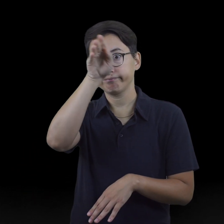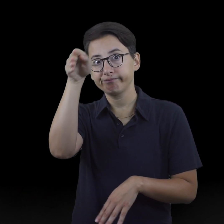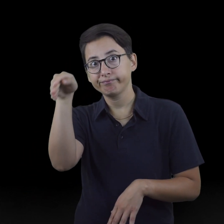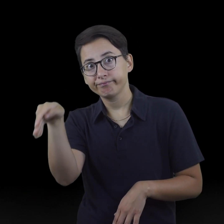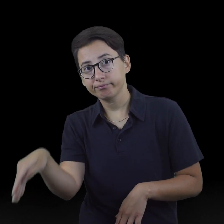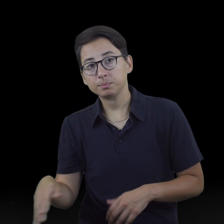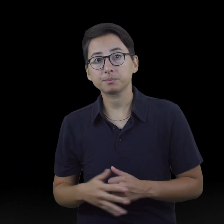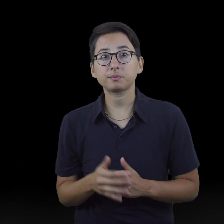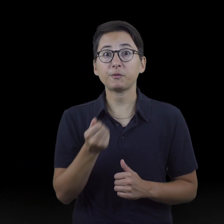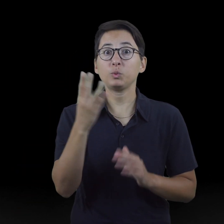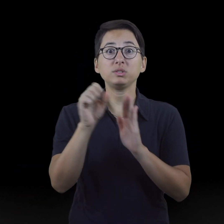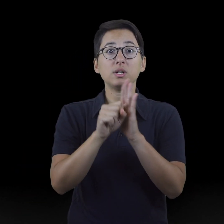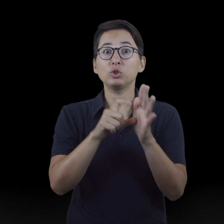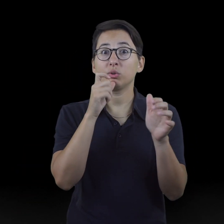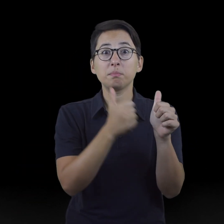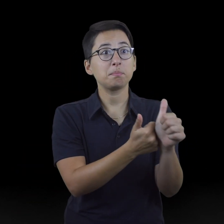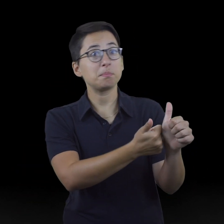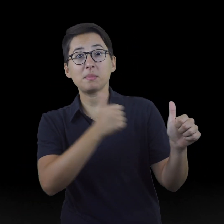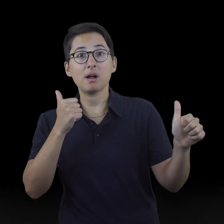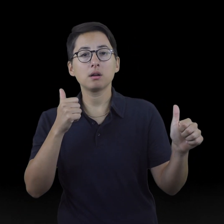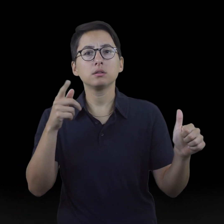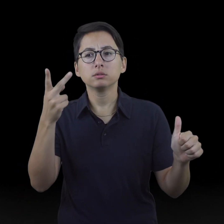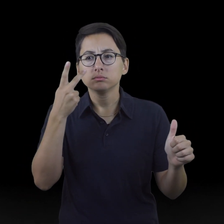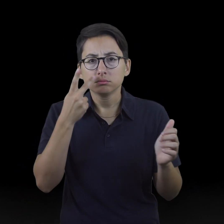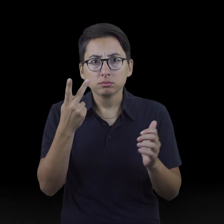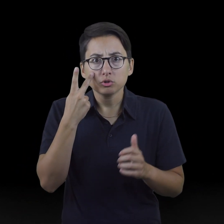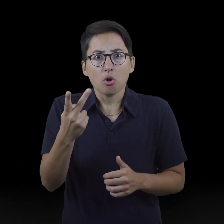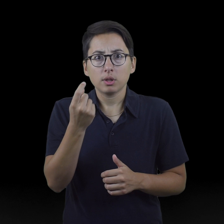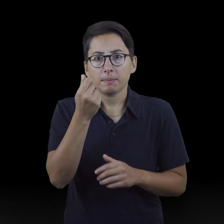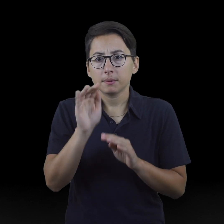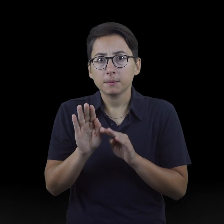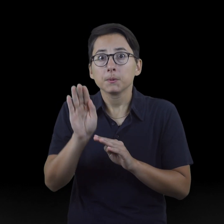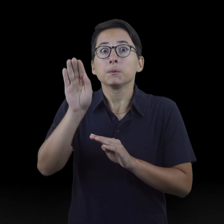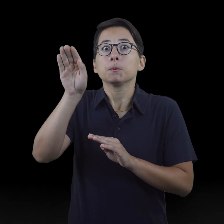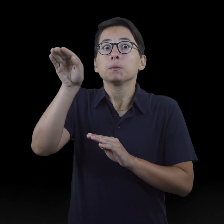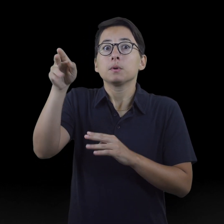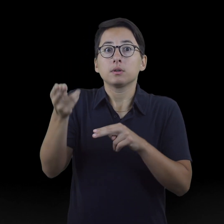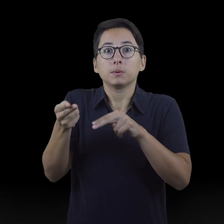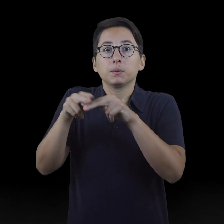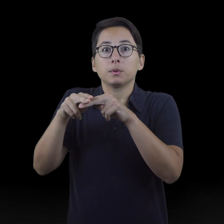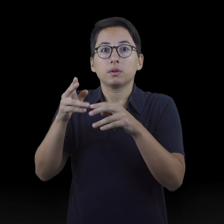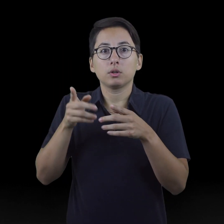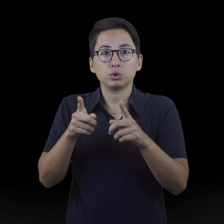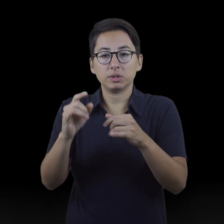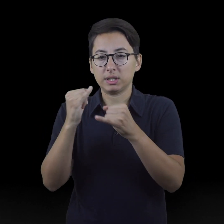reported. Several states that had lagging vaccination numbers, however, saw a